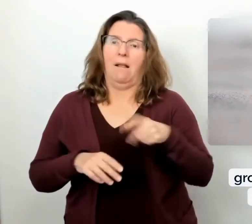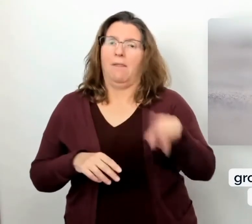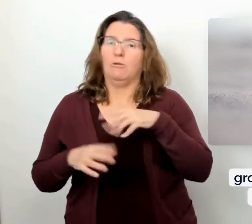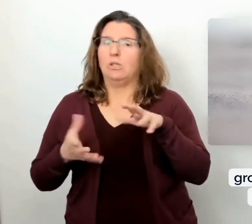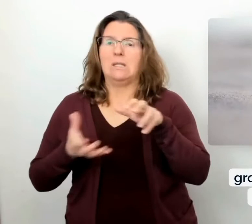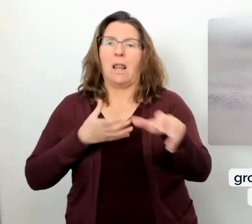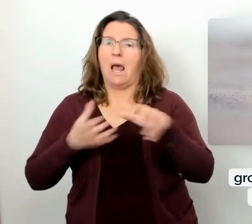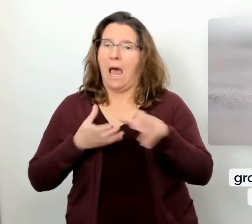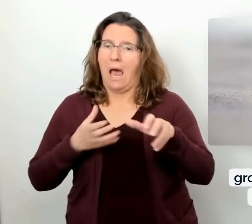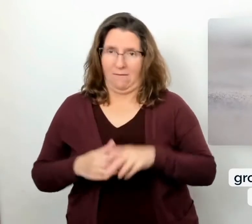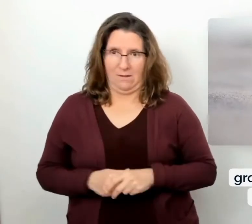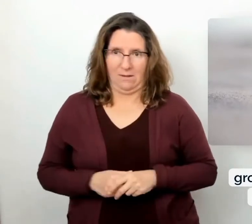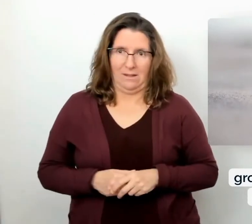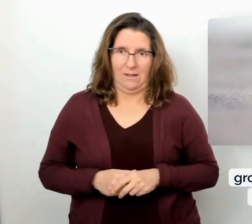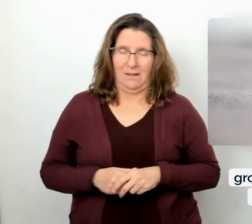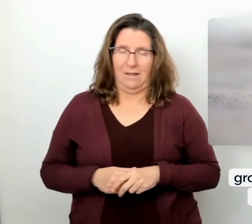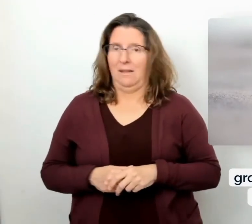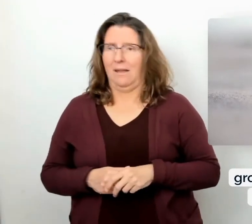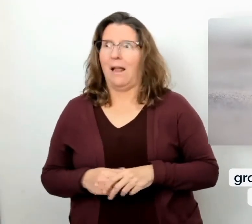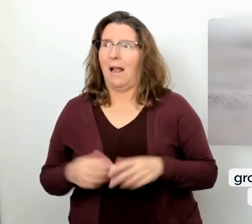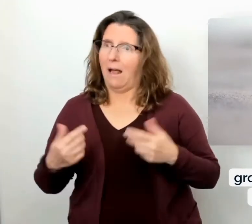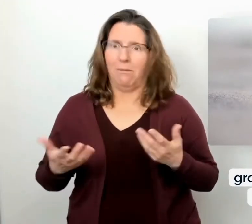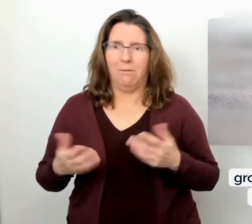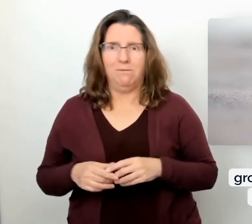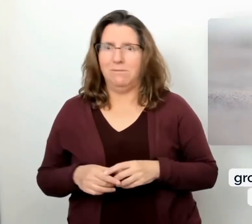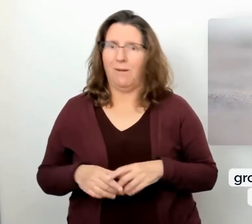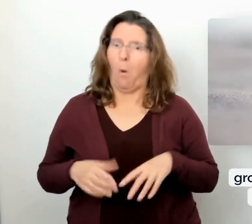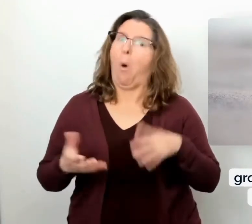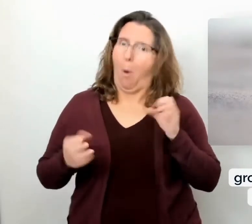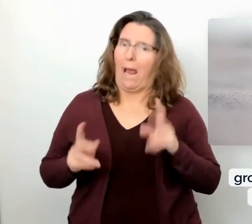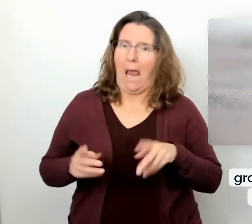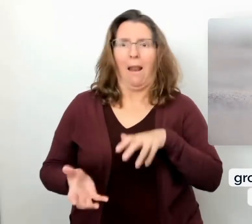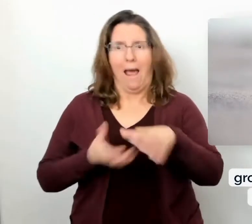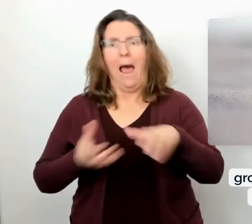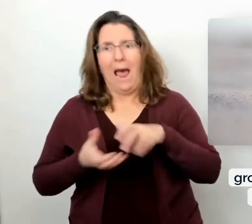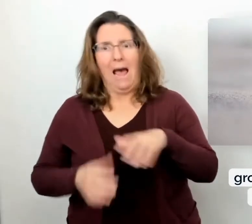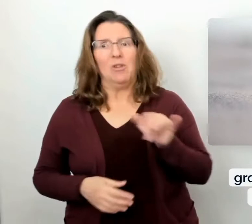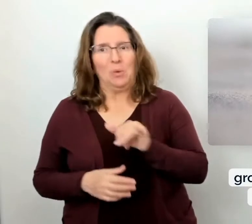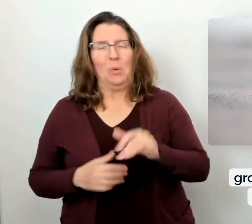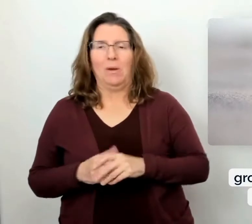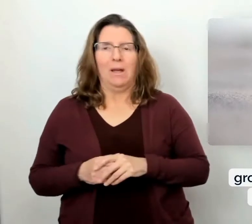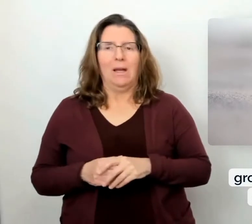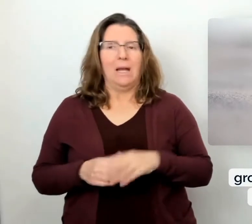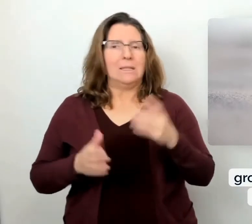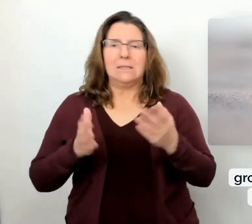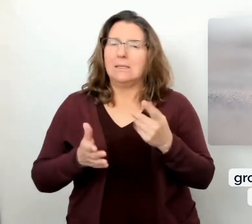and end up getting myself confused, and the students would laugh. And I would laugh.